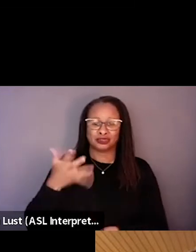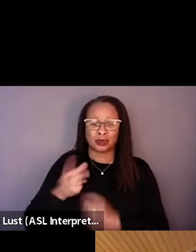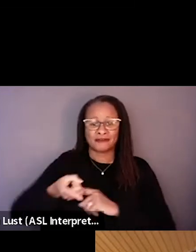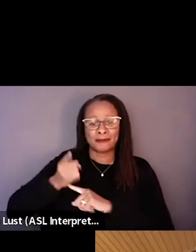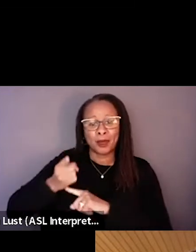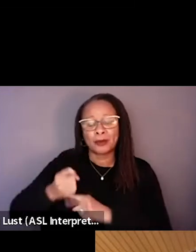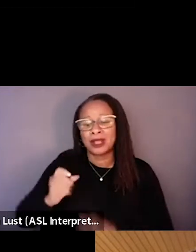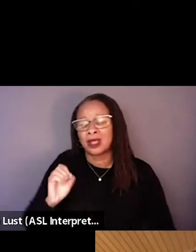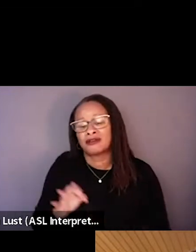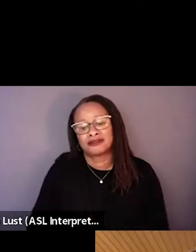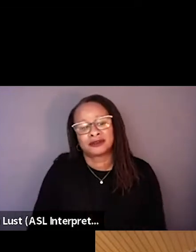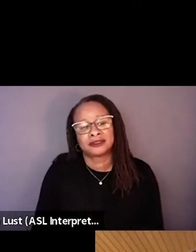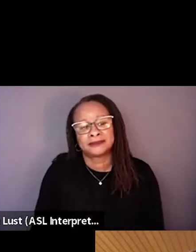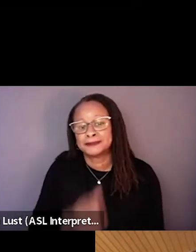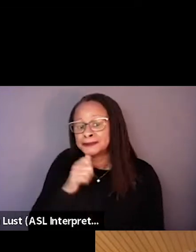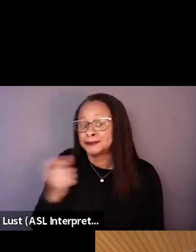of not only youth,